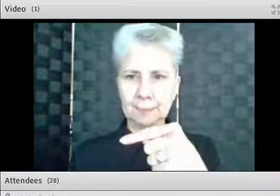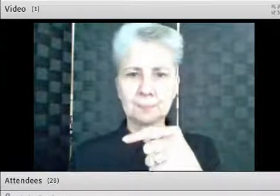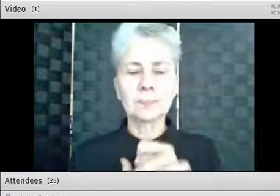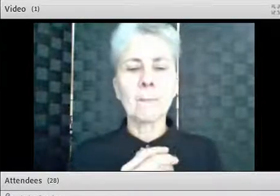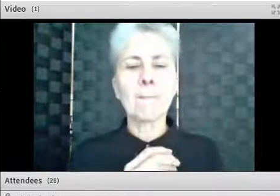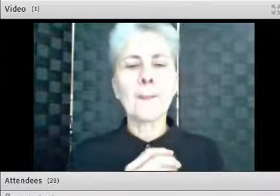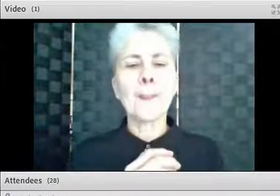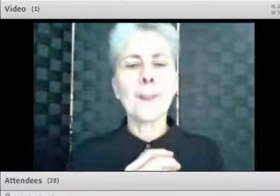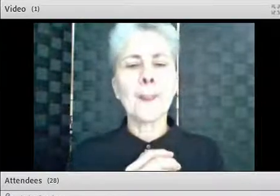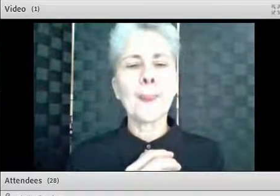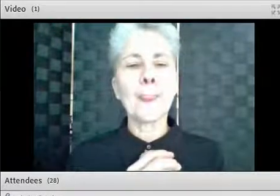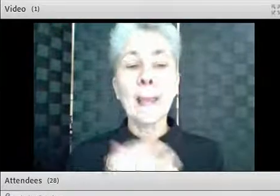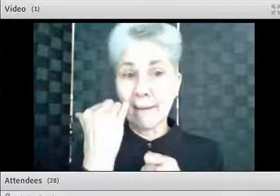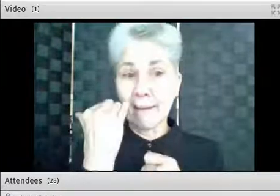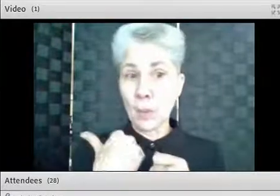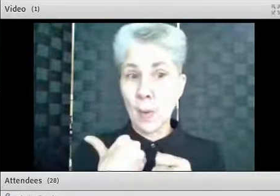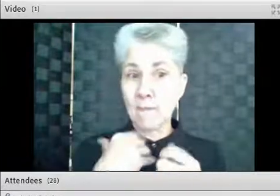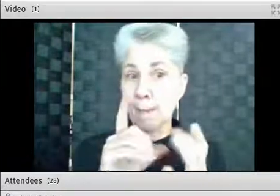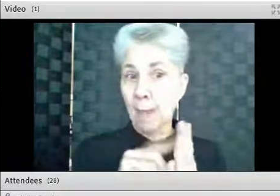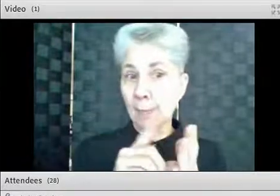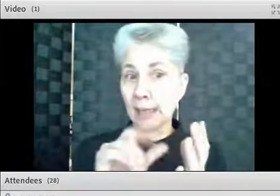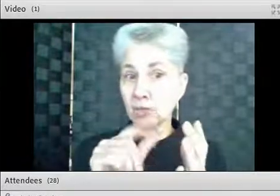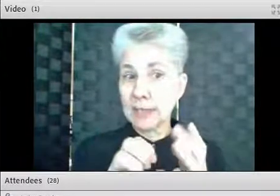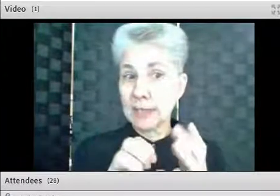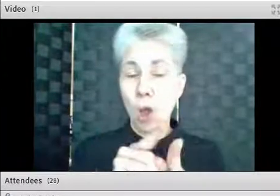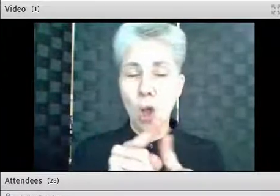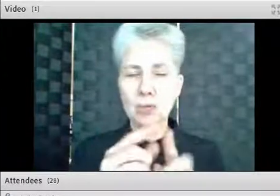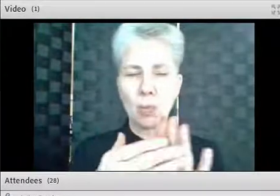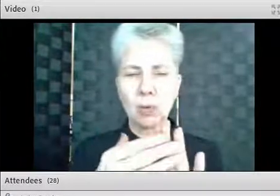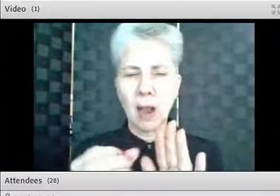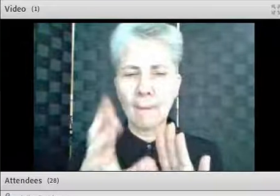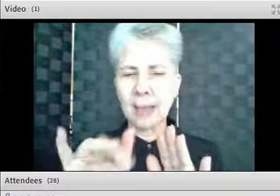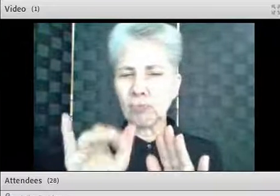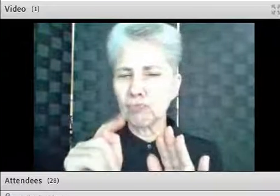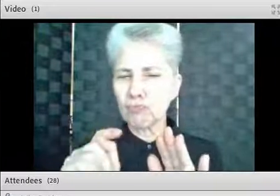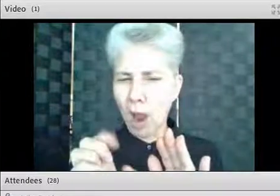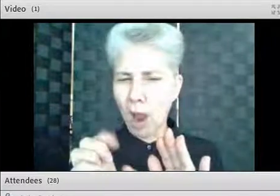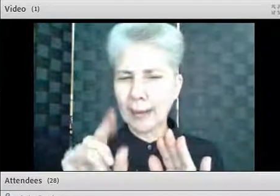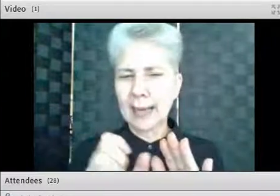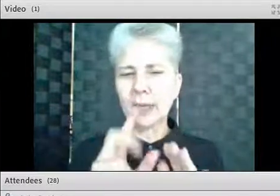If you have publication date as well as the copyright date, choose the publication date.